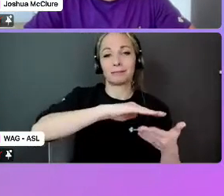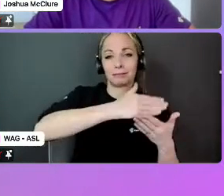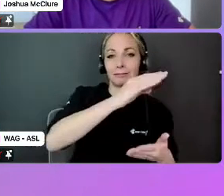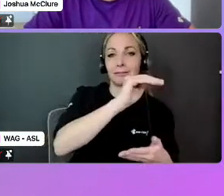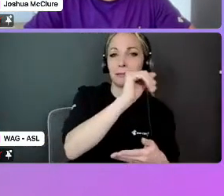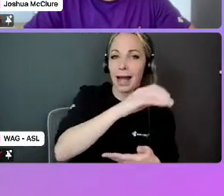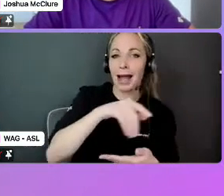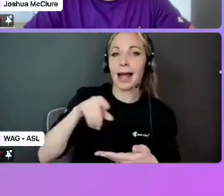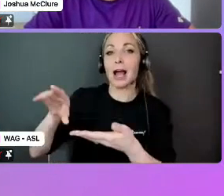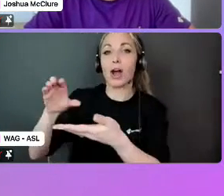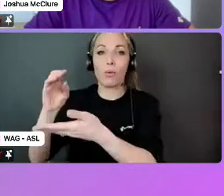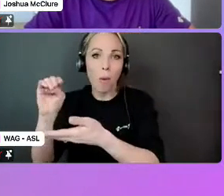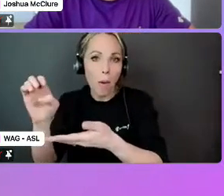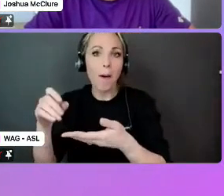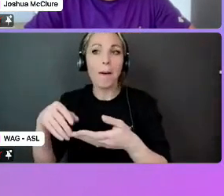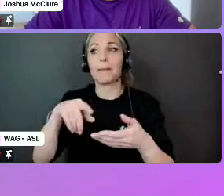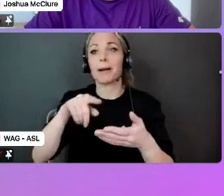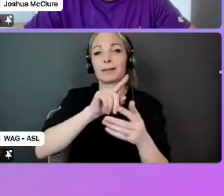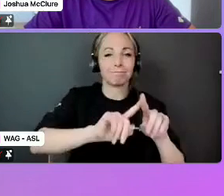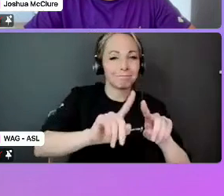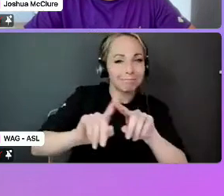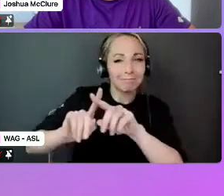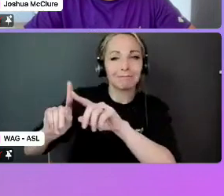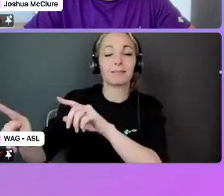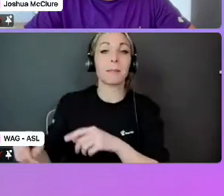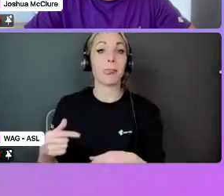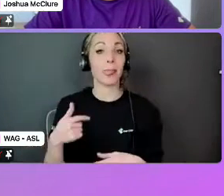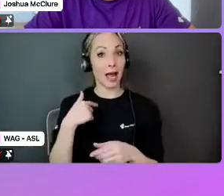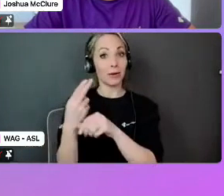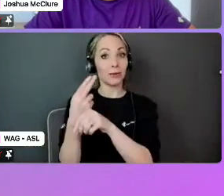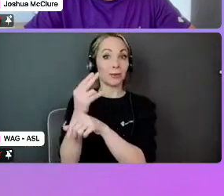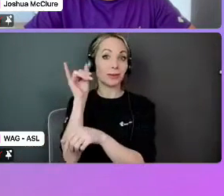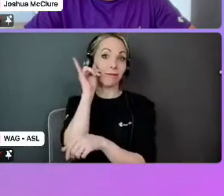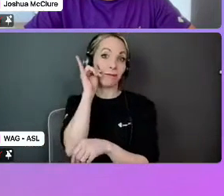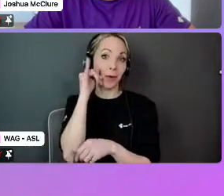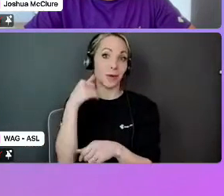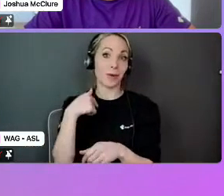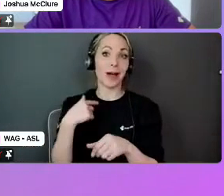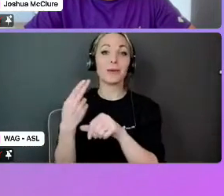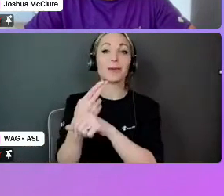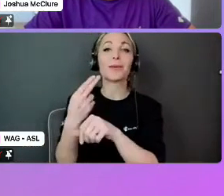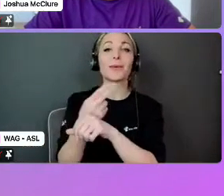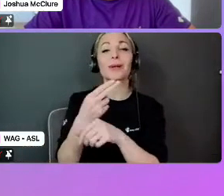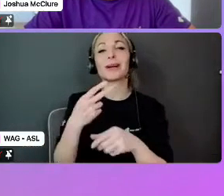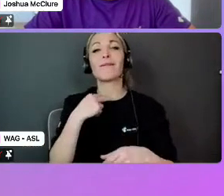to also test with chrome if you can. On my phone, I have